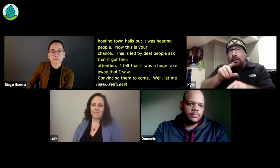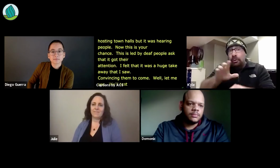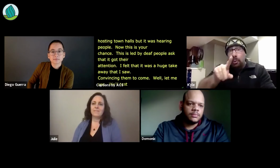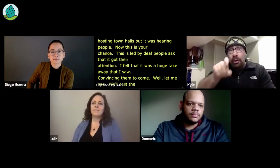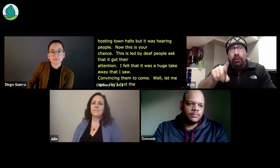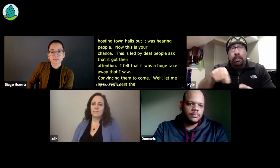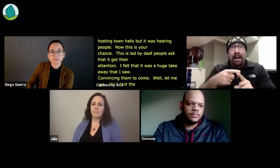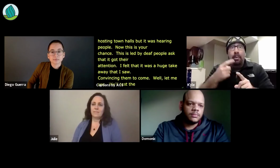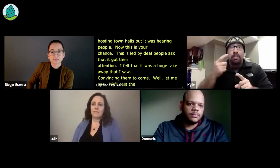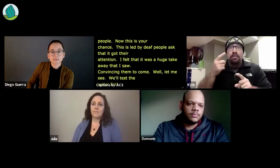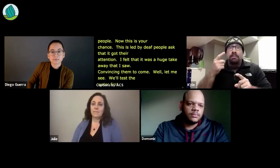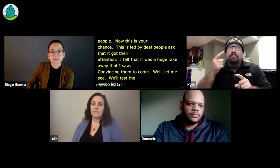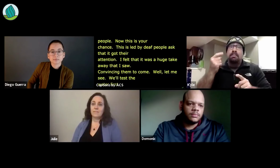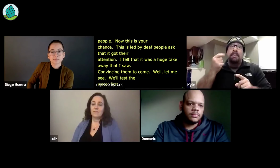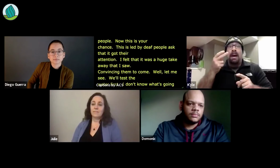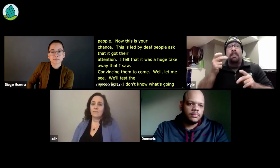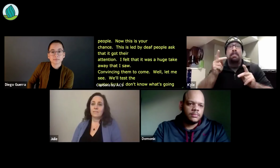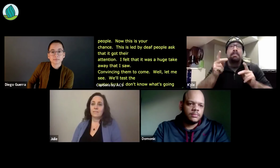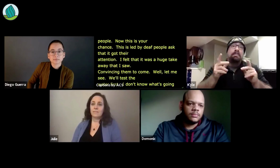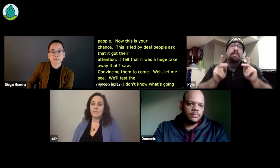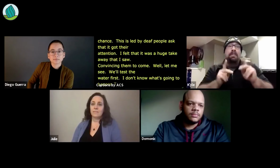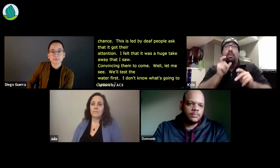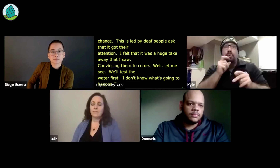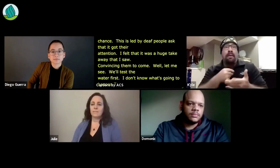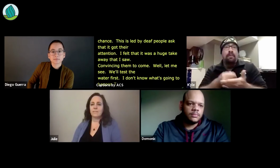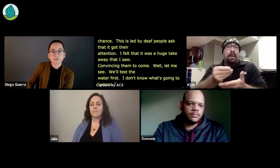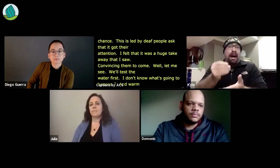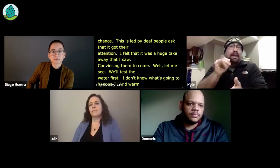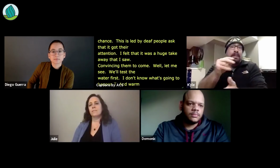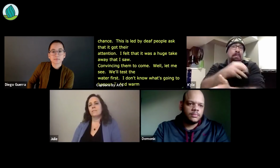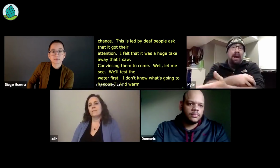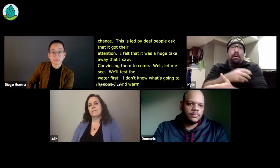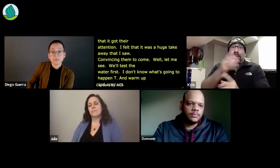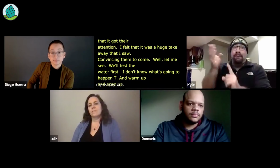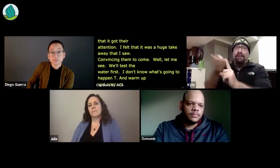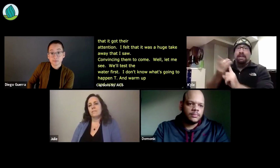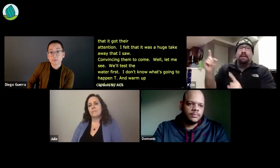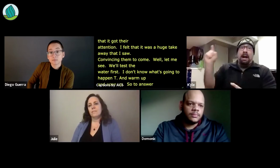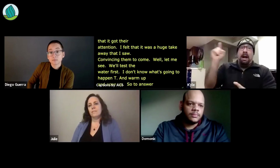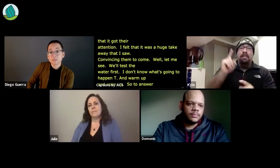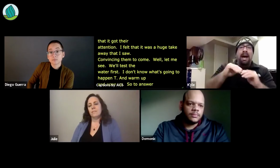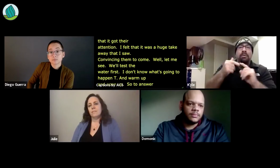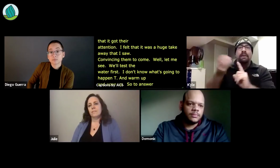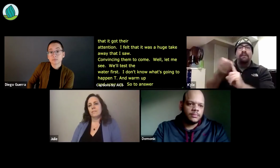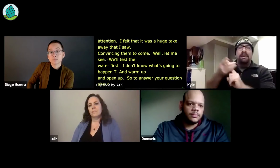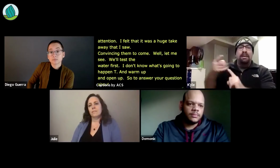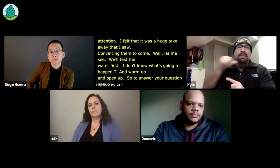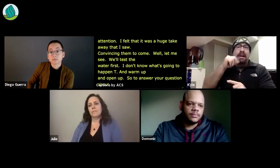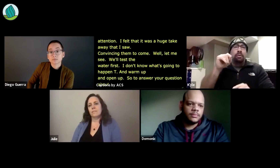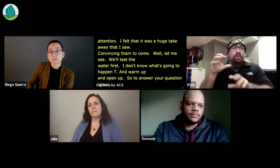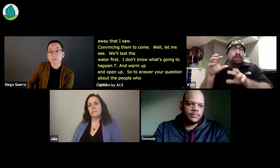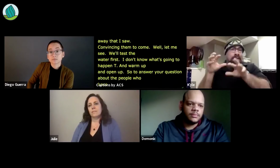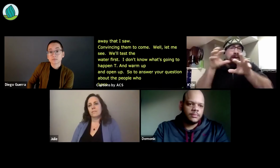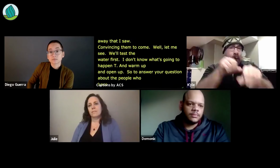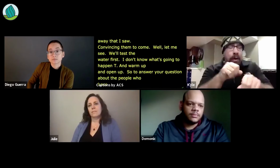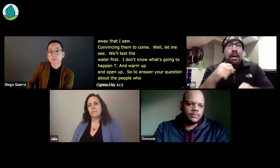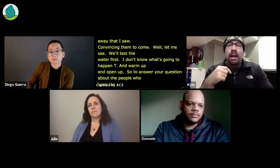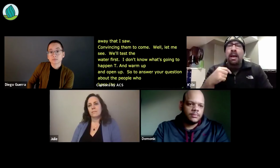So to answer your question about the people who have the, quote, buy in power, getting them to get there but not